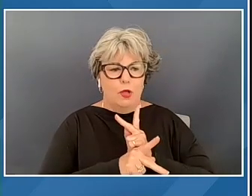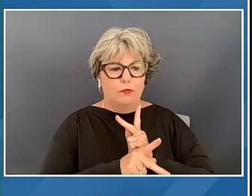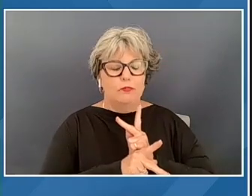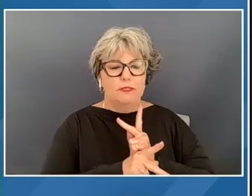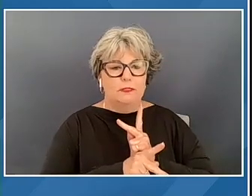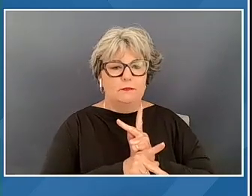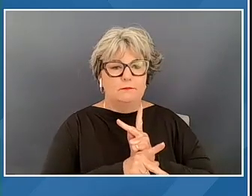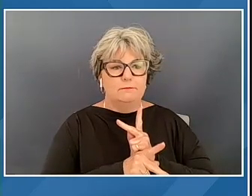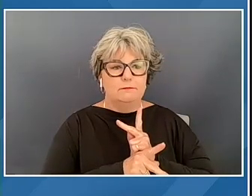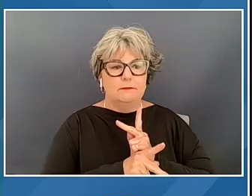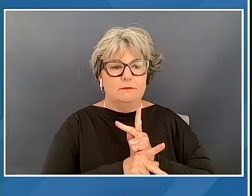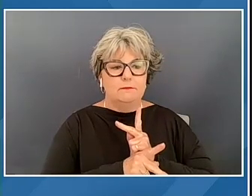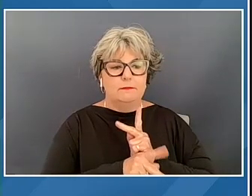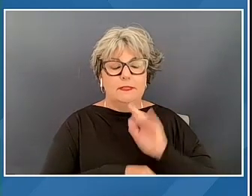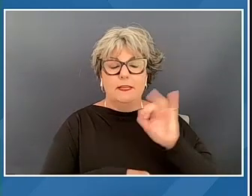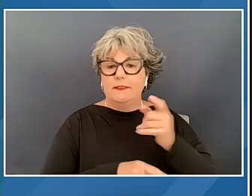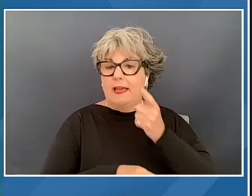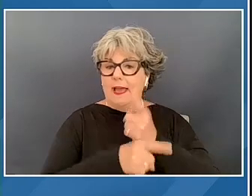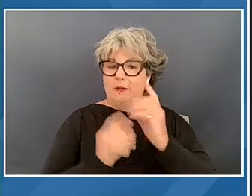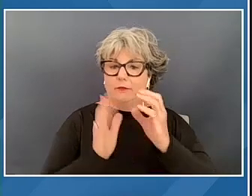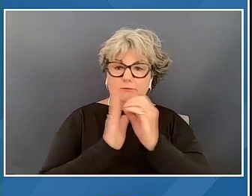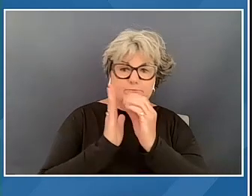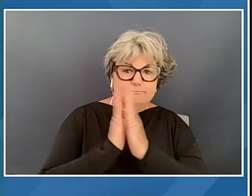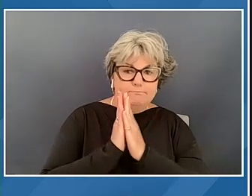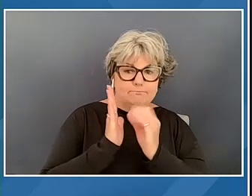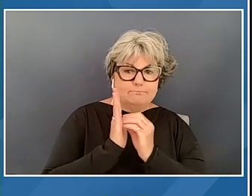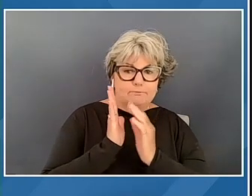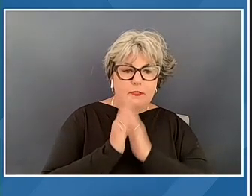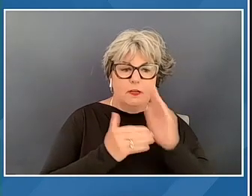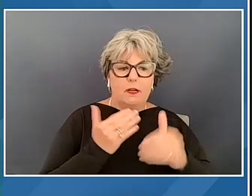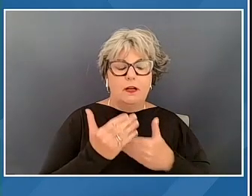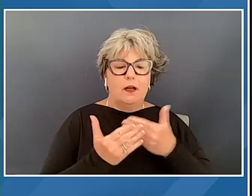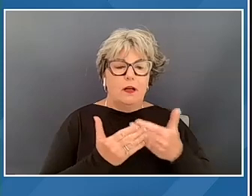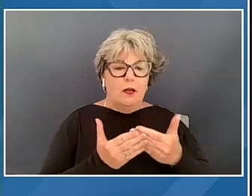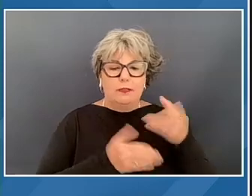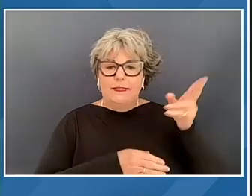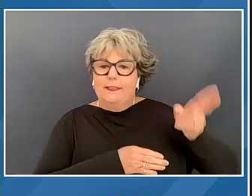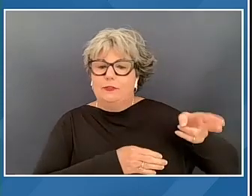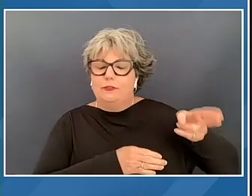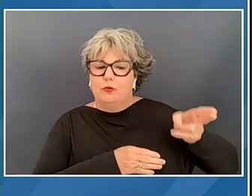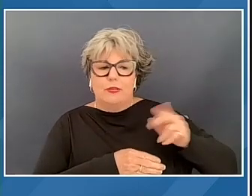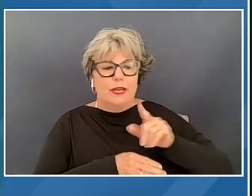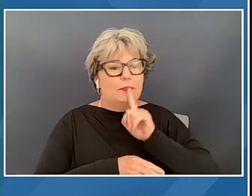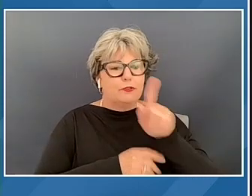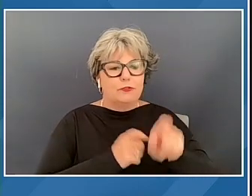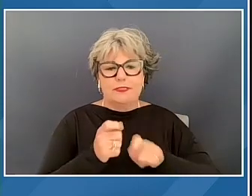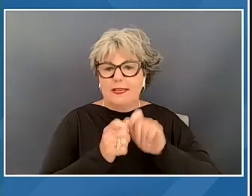accurate recordkeeping of all. You know, historically, I'm not exactly sure what the recordkeeping is, but of the